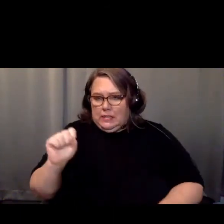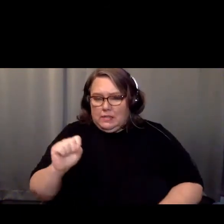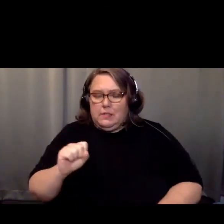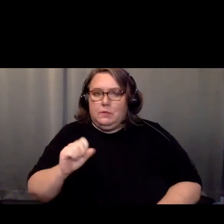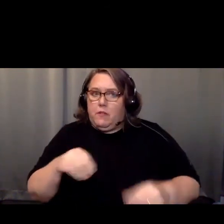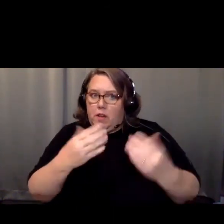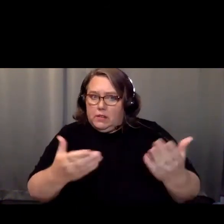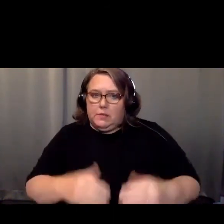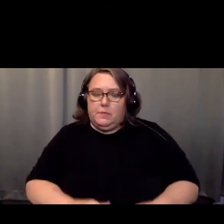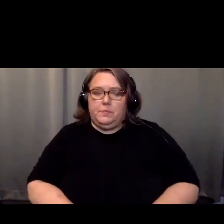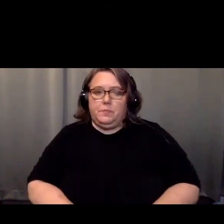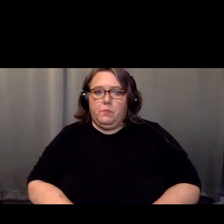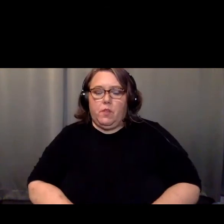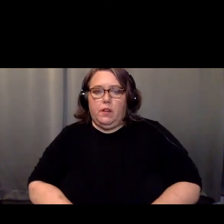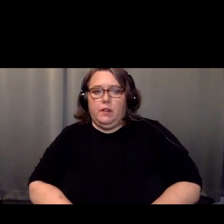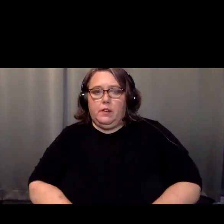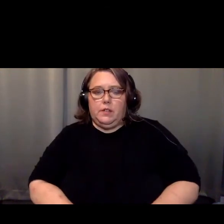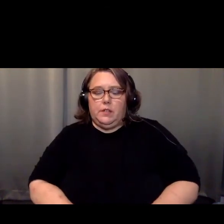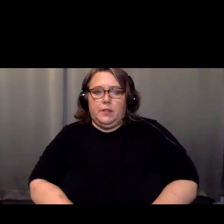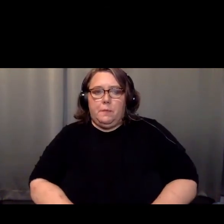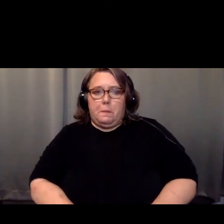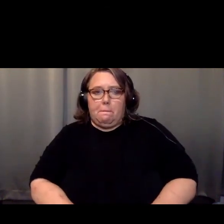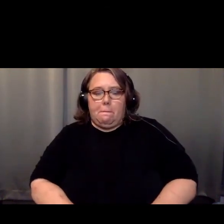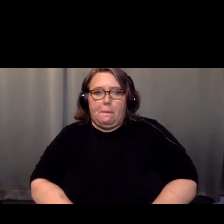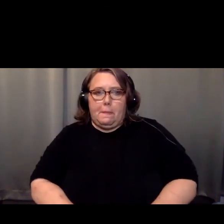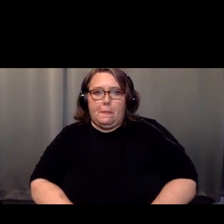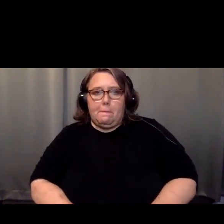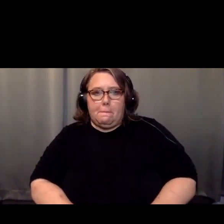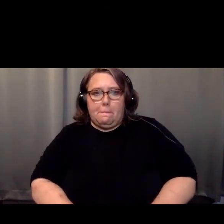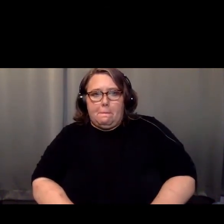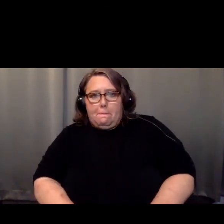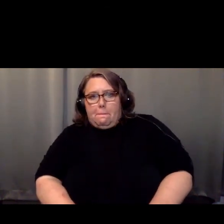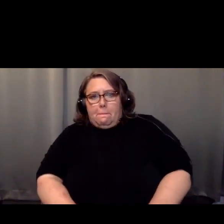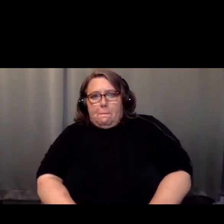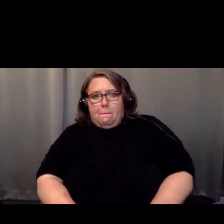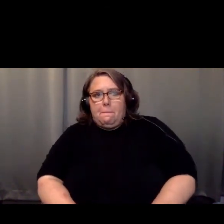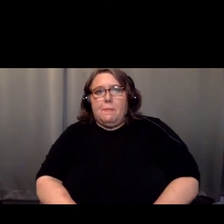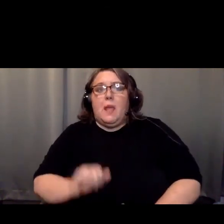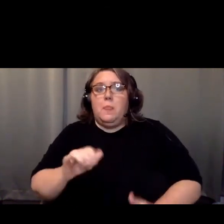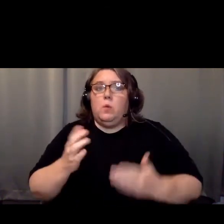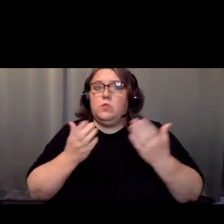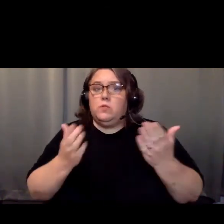And also the services, one of their goals is to help establish extended services